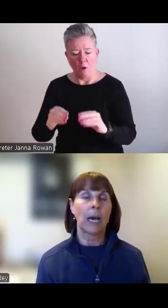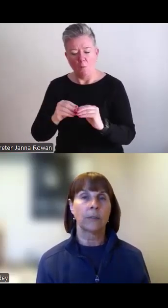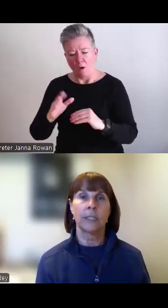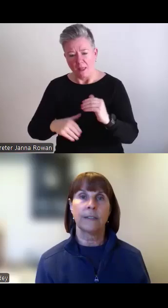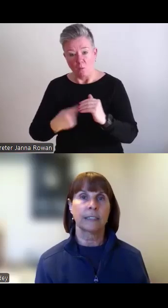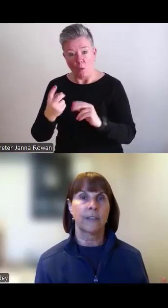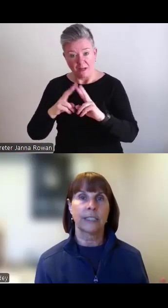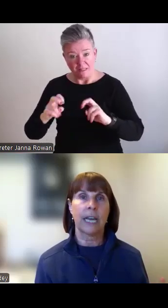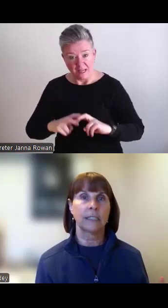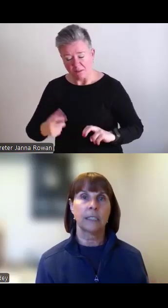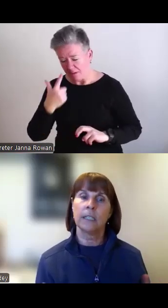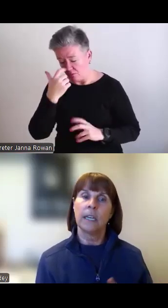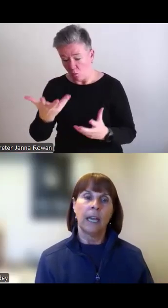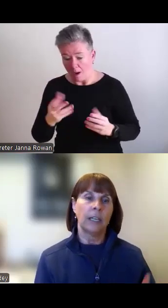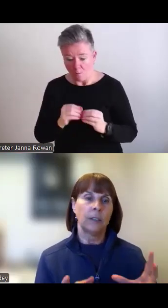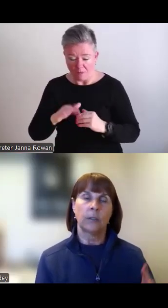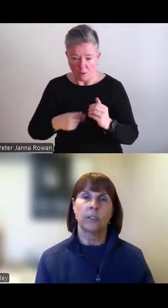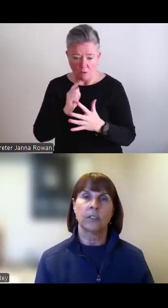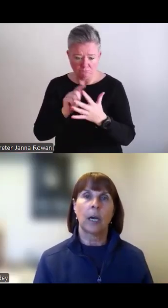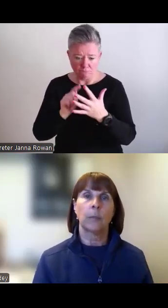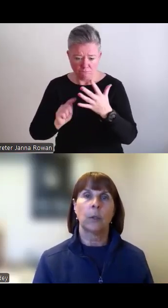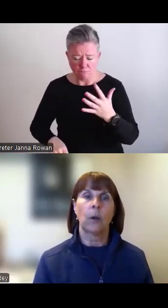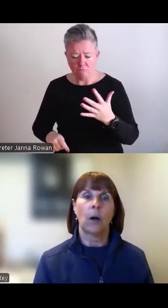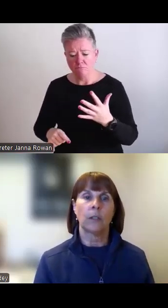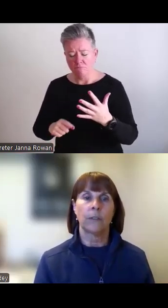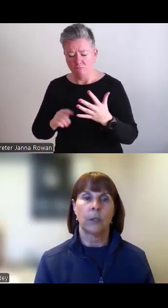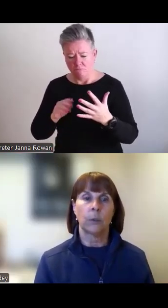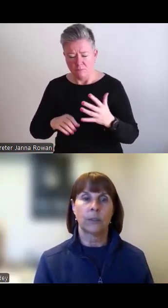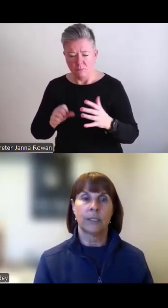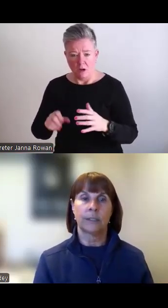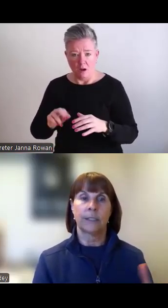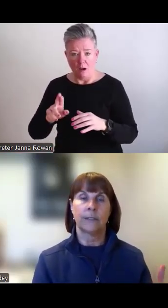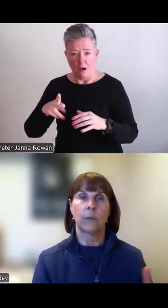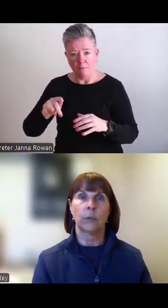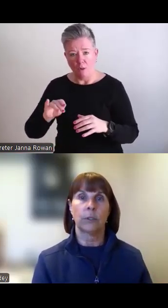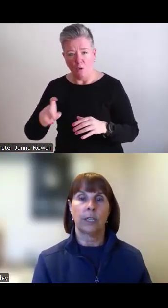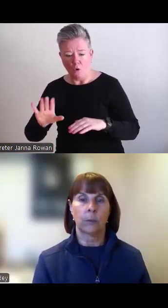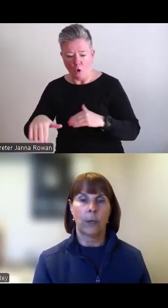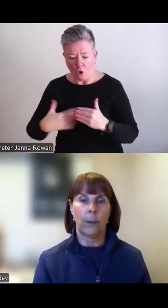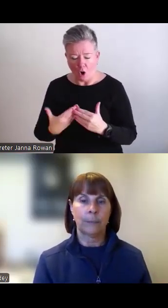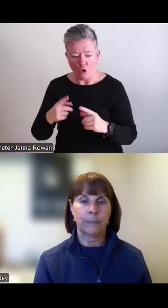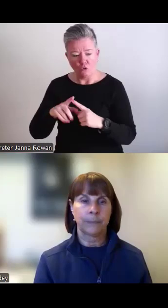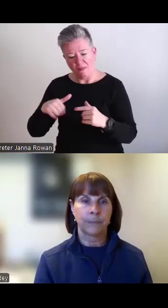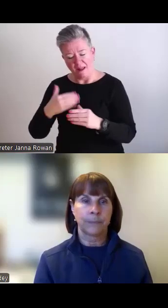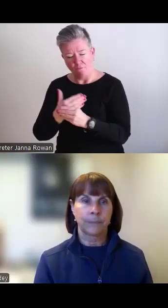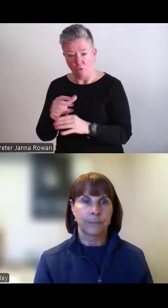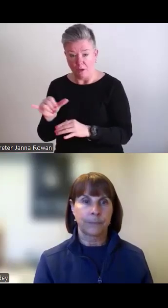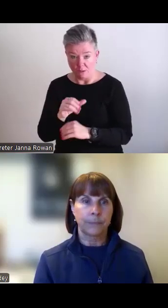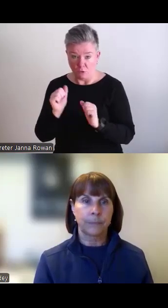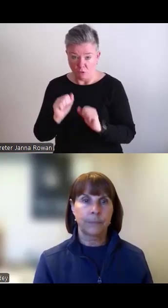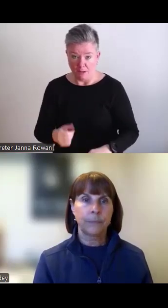a battery, that's fantastic. And you can just upload all of those into the folder as well.